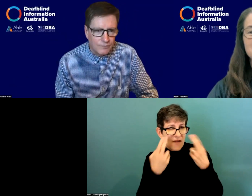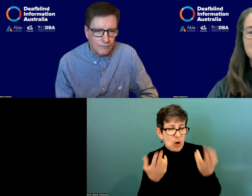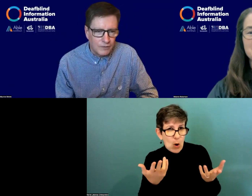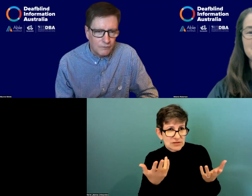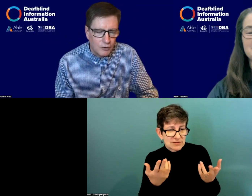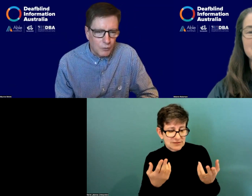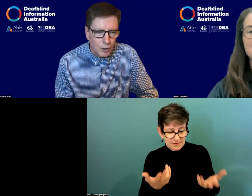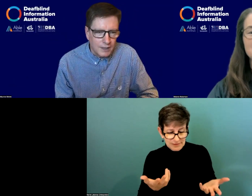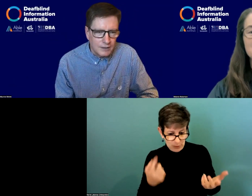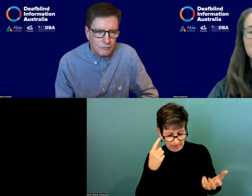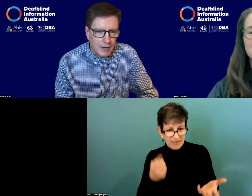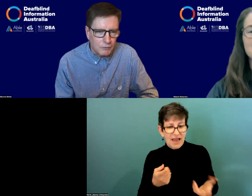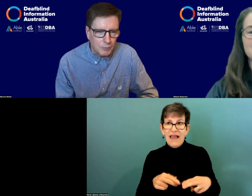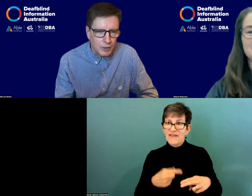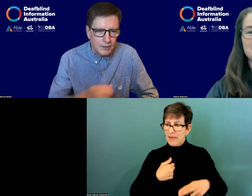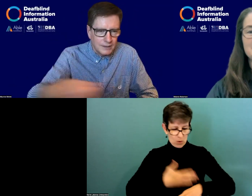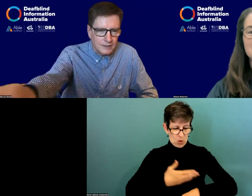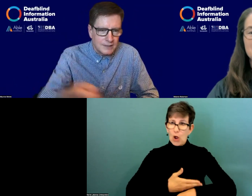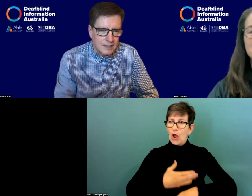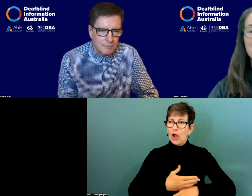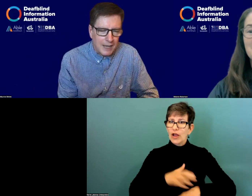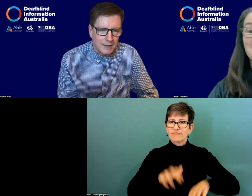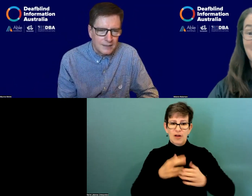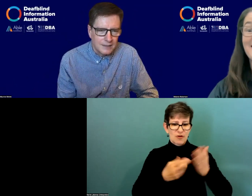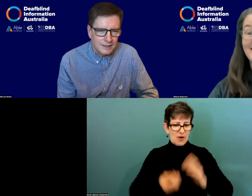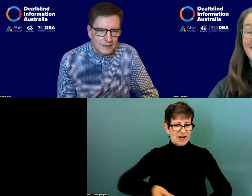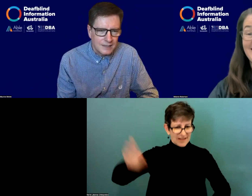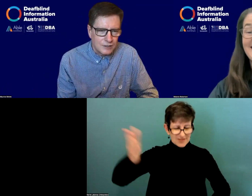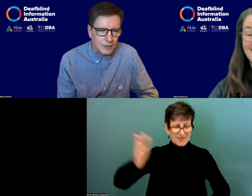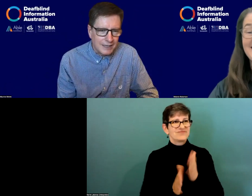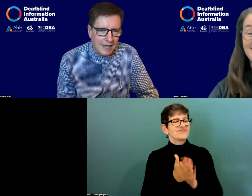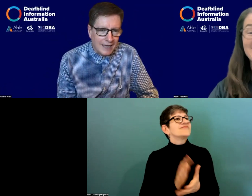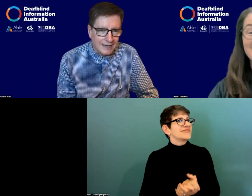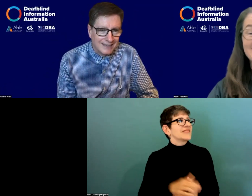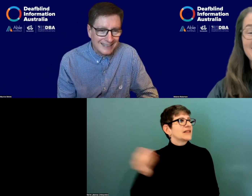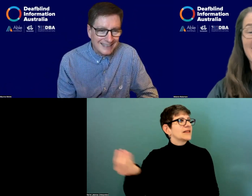If you are at work and write a report and it gets sent back, do it again.